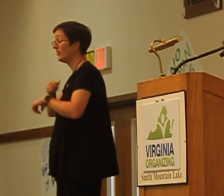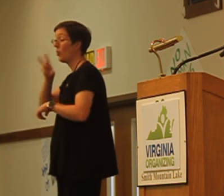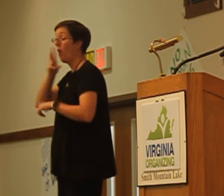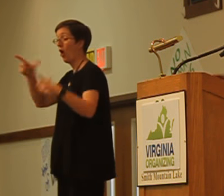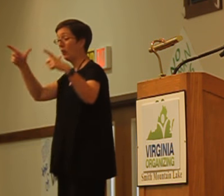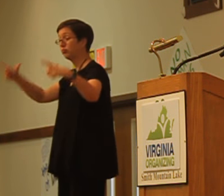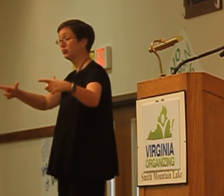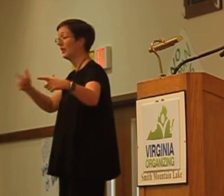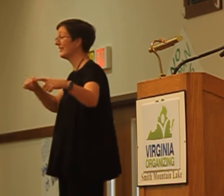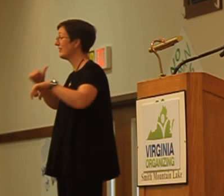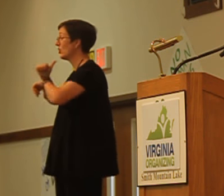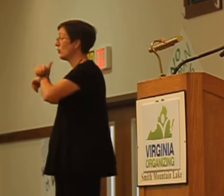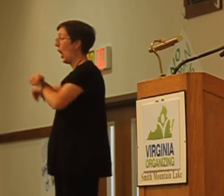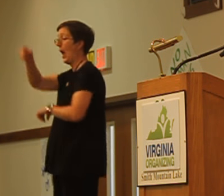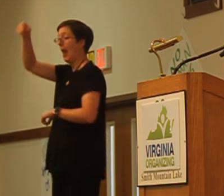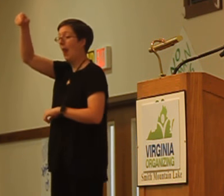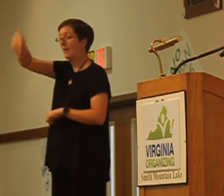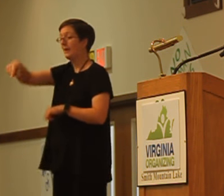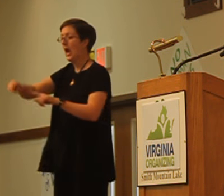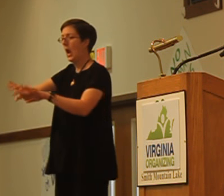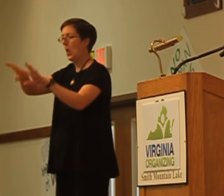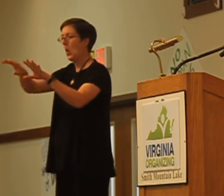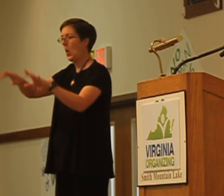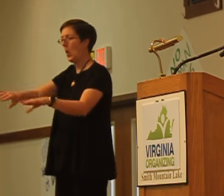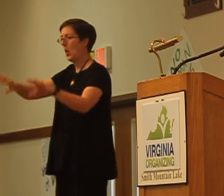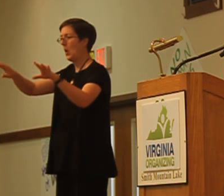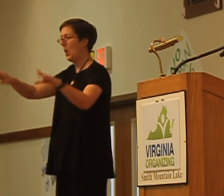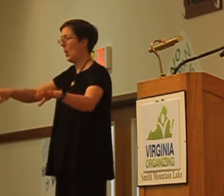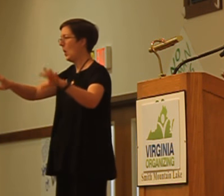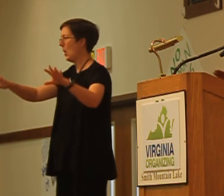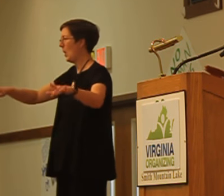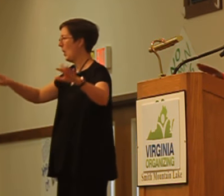I was the pebble, but the circulation has reached out